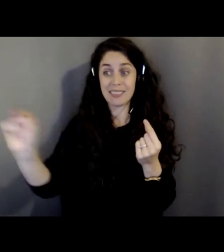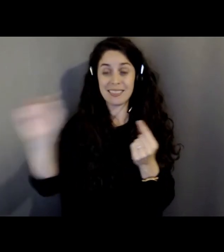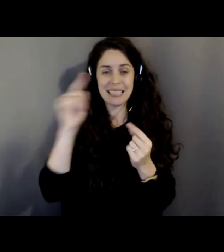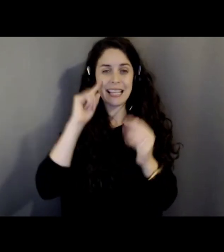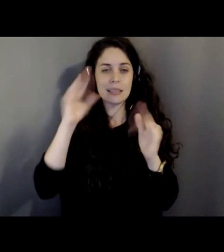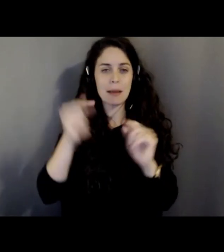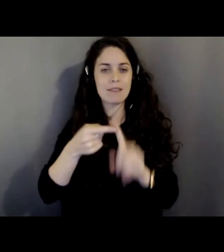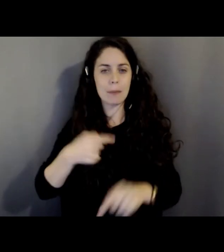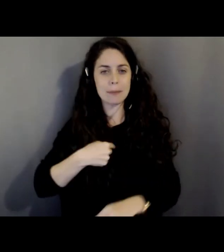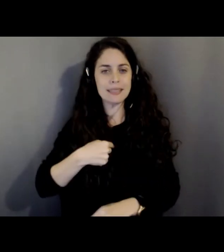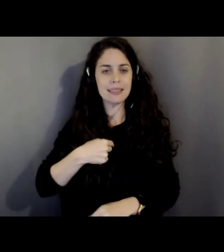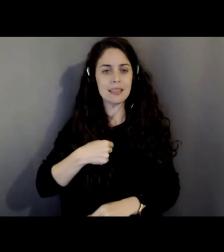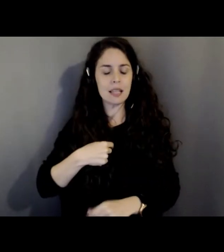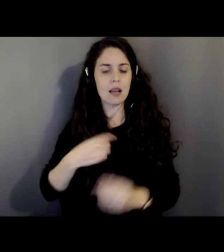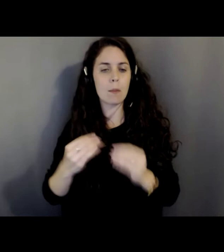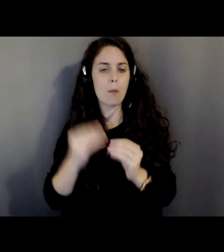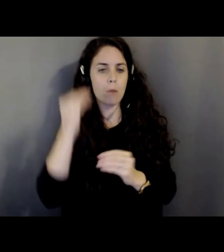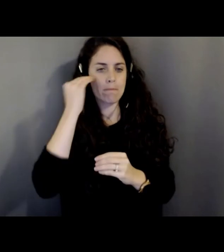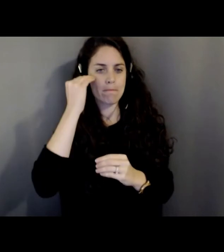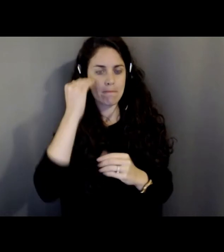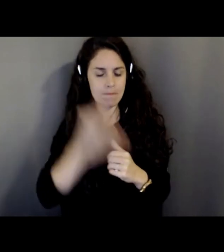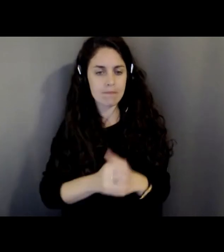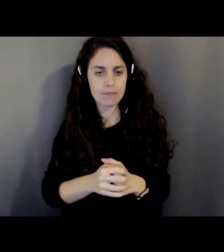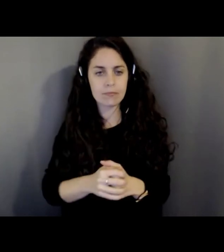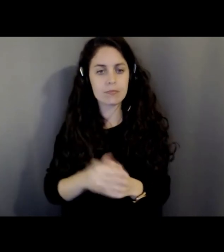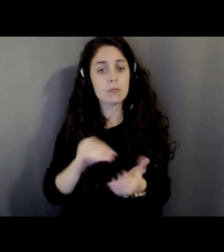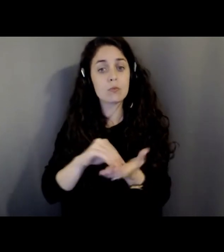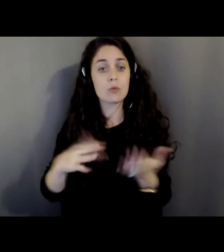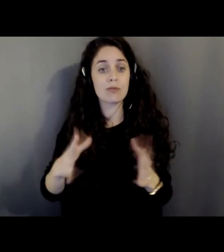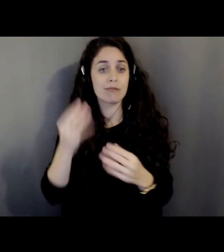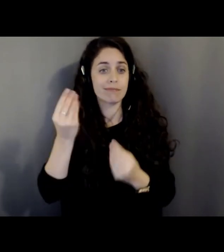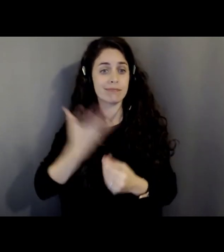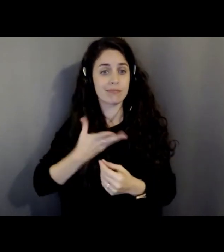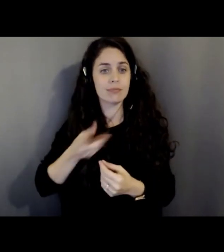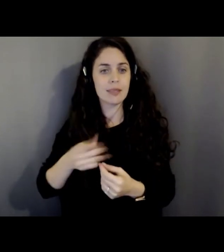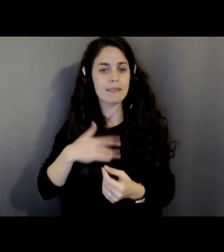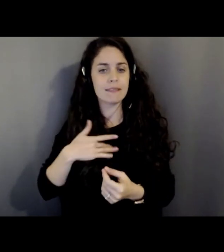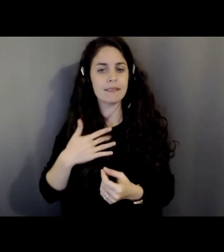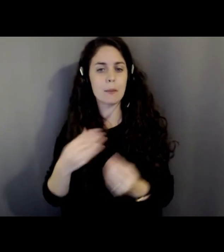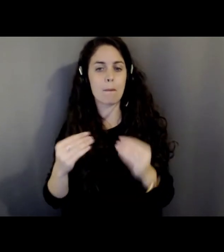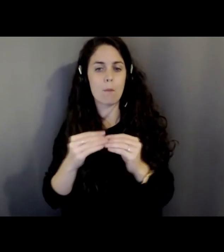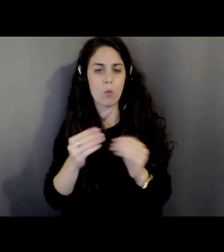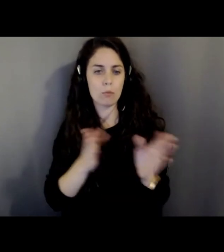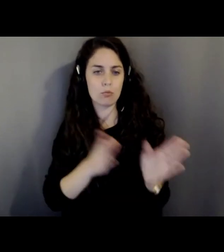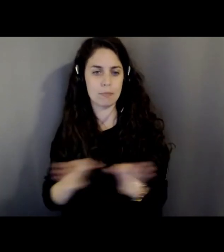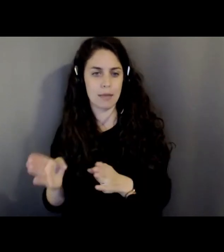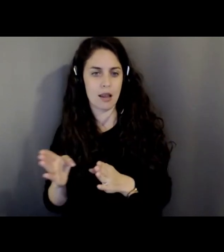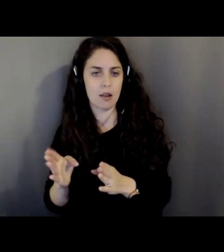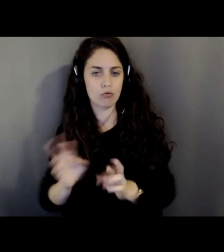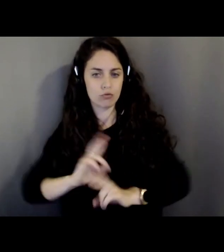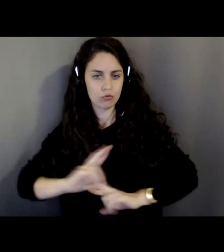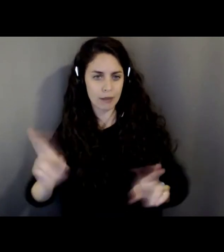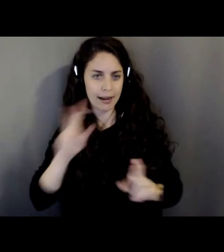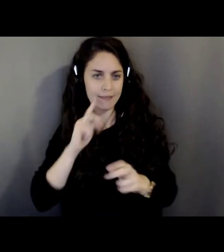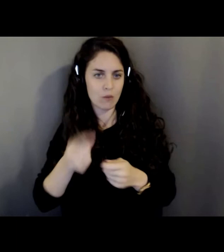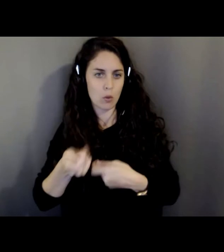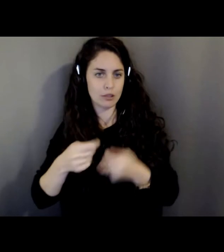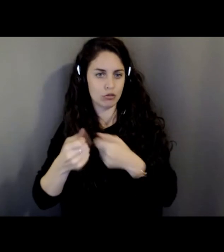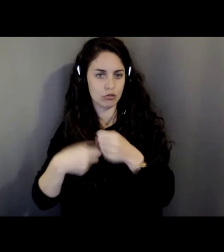Students also have told us that they feel better prepared for their exchange year. Students leave